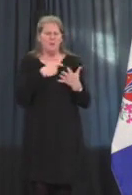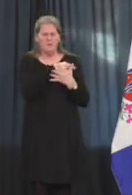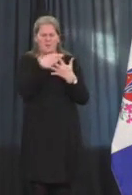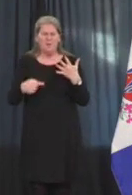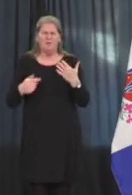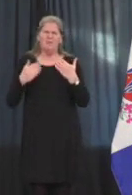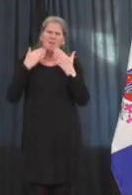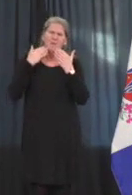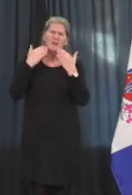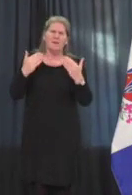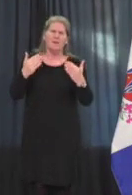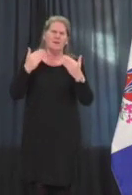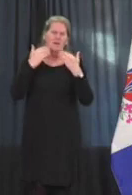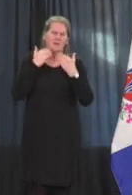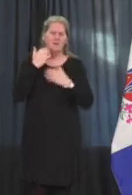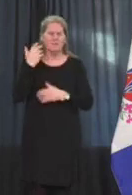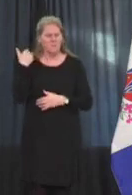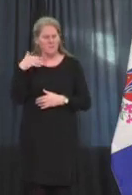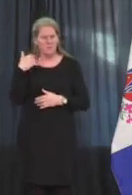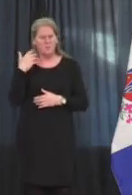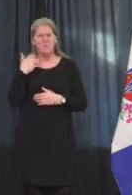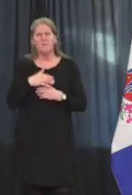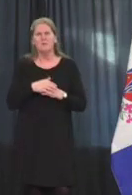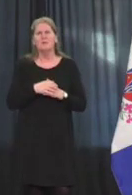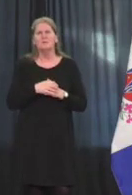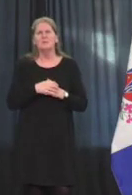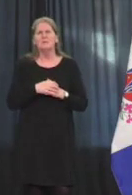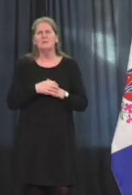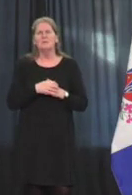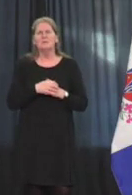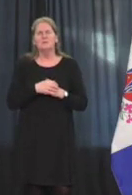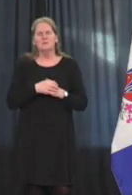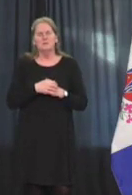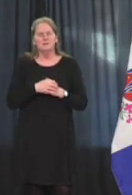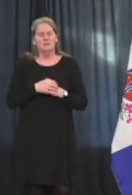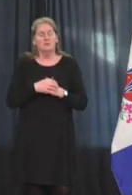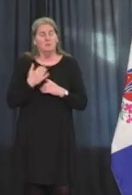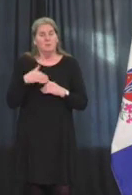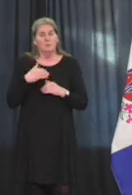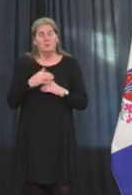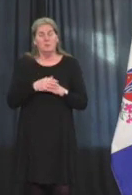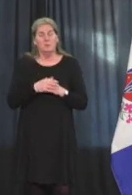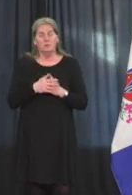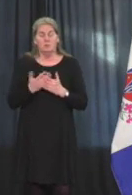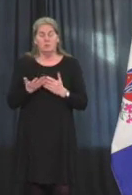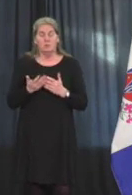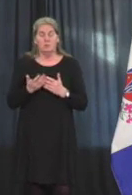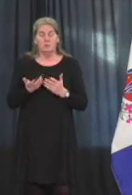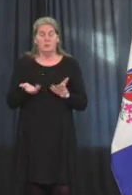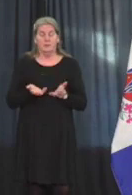IT IS JUST AN AMAZING EXPERIENCE HERE IN THE TERRITORY TO SEE HOW